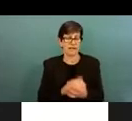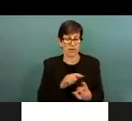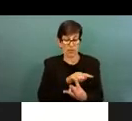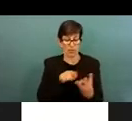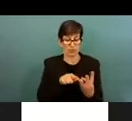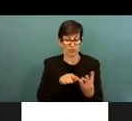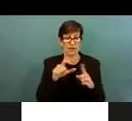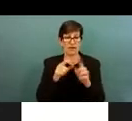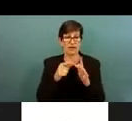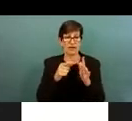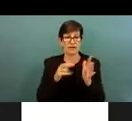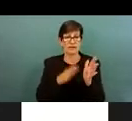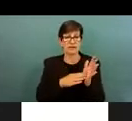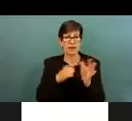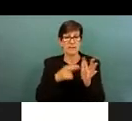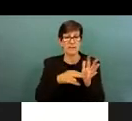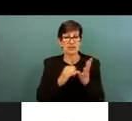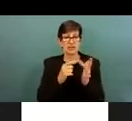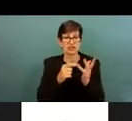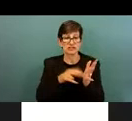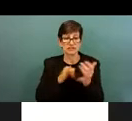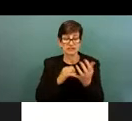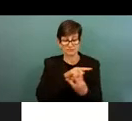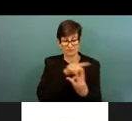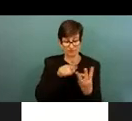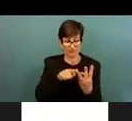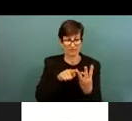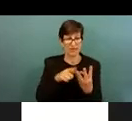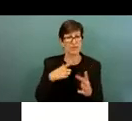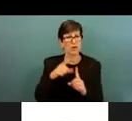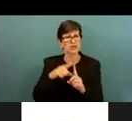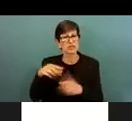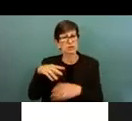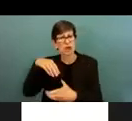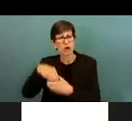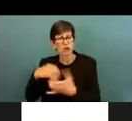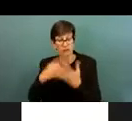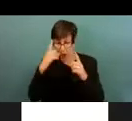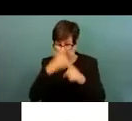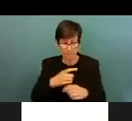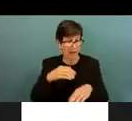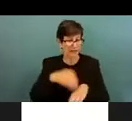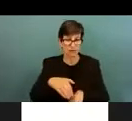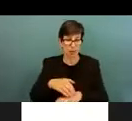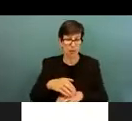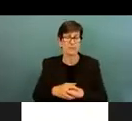as I said, digital inclusion remains a multifaceted and complex problem. So we look at measures